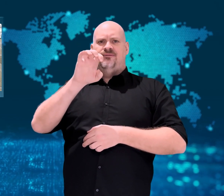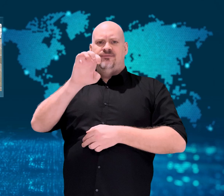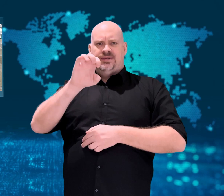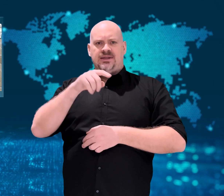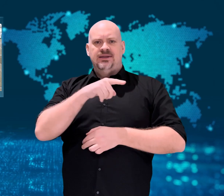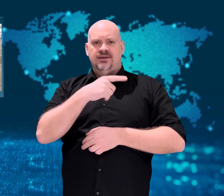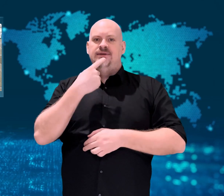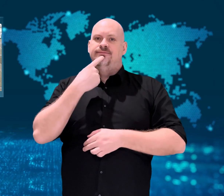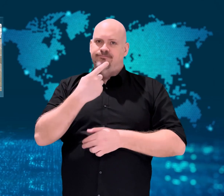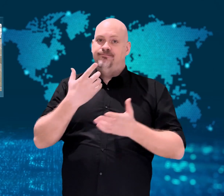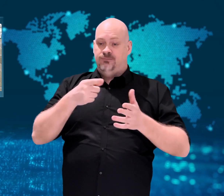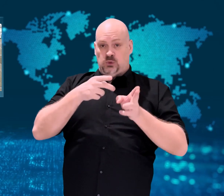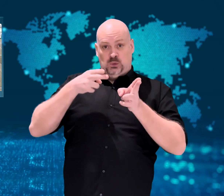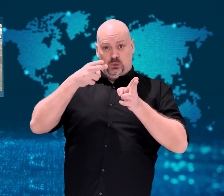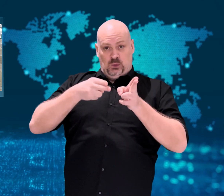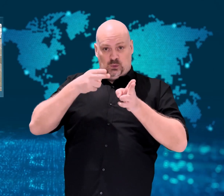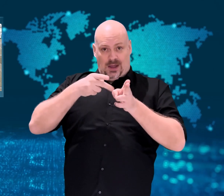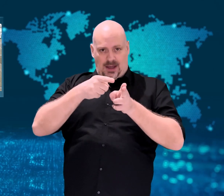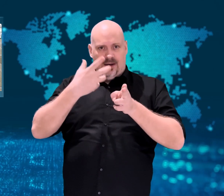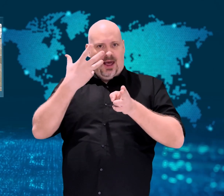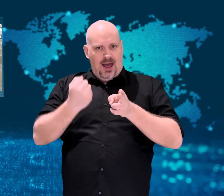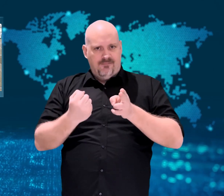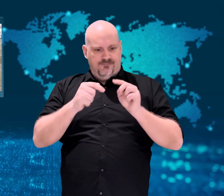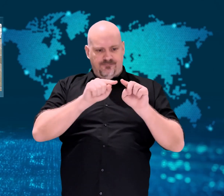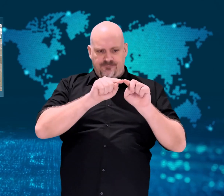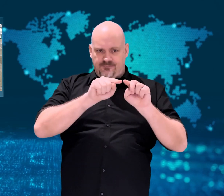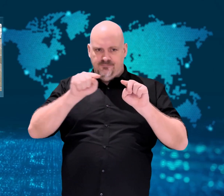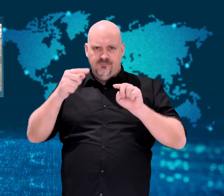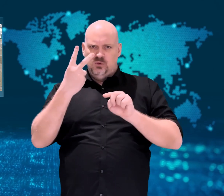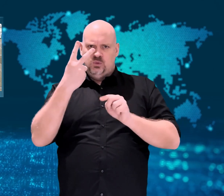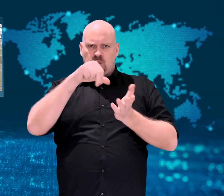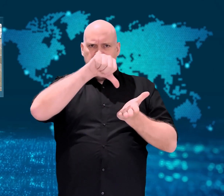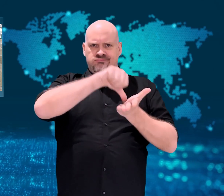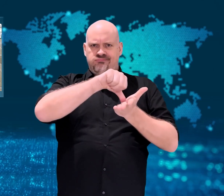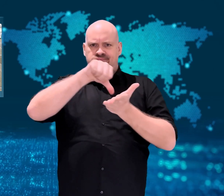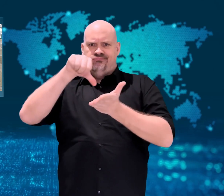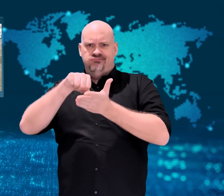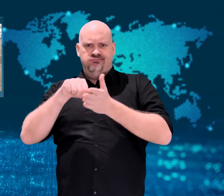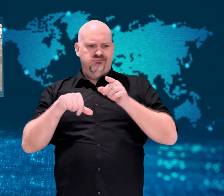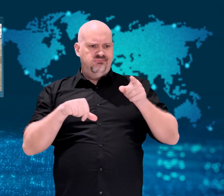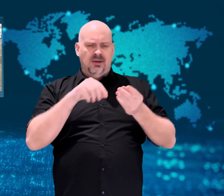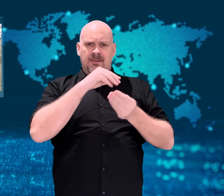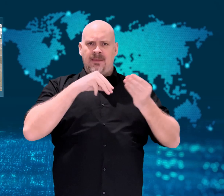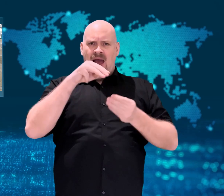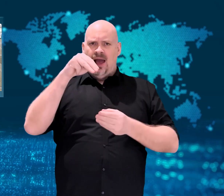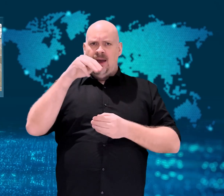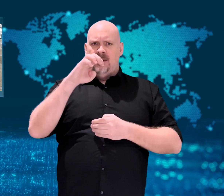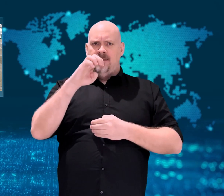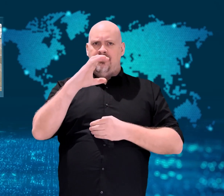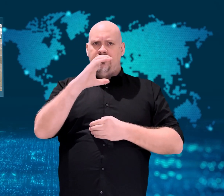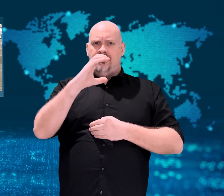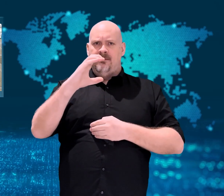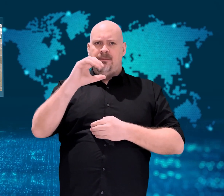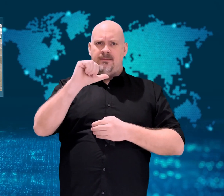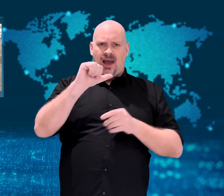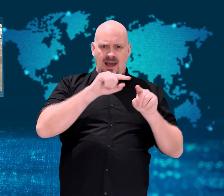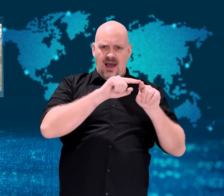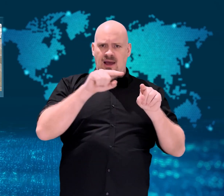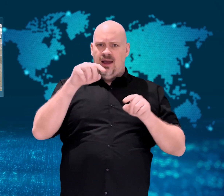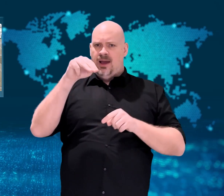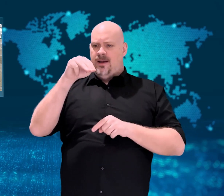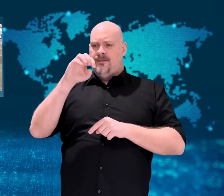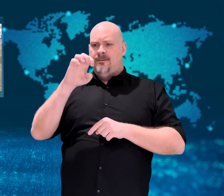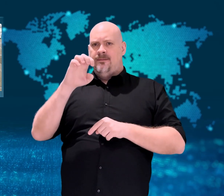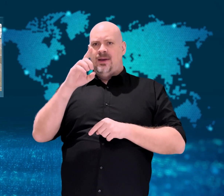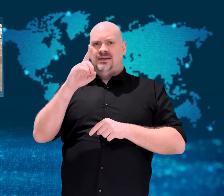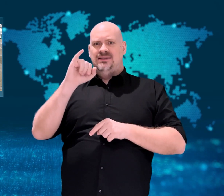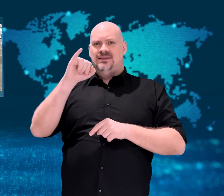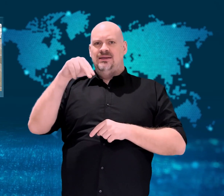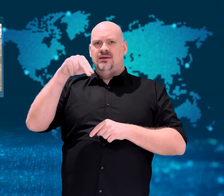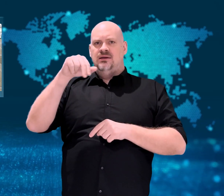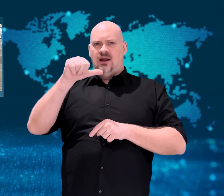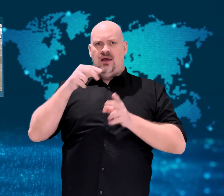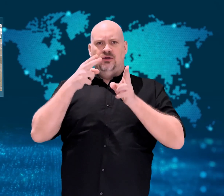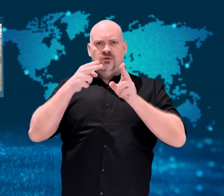is responsible for the express line between Mecca and Medina.